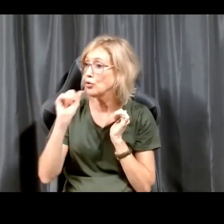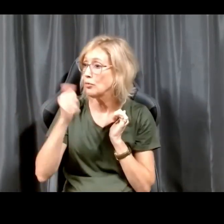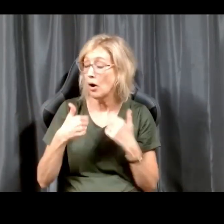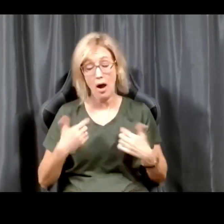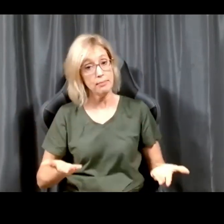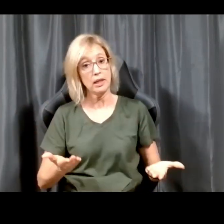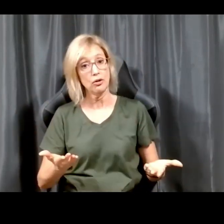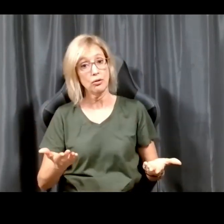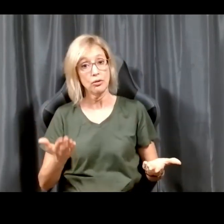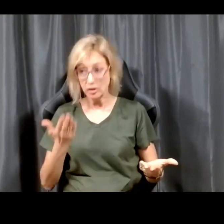I don't know if you know. I'm here. olive: You're here? Let's do that. »JENNIFER: I'm here.